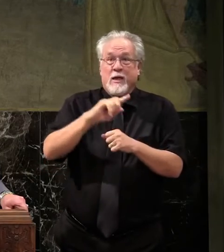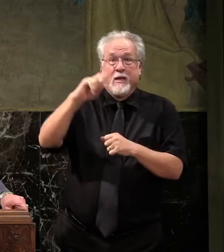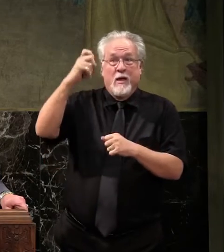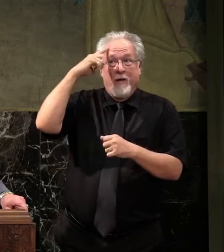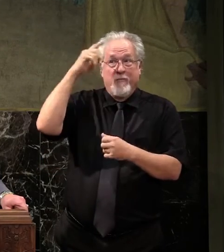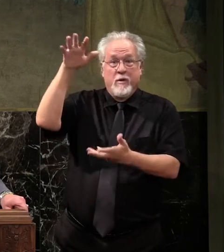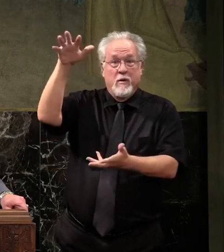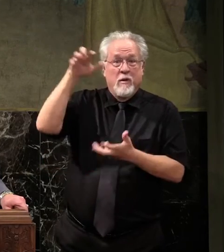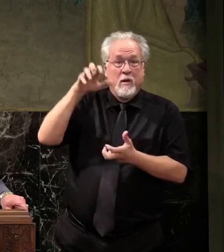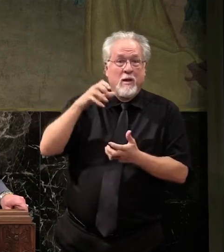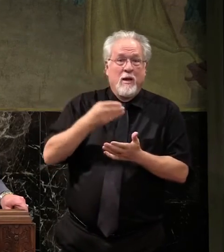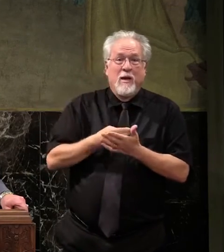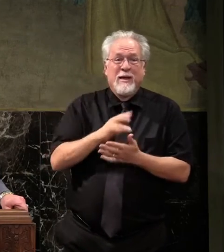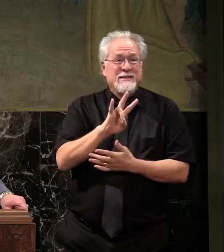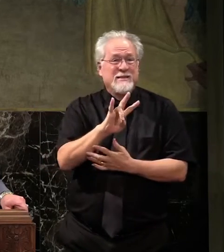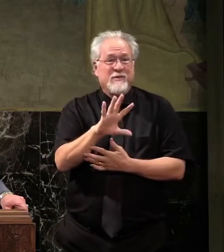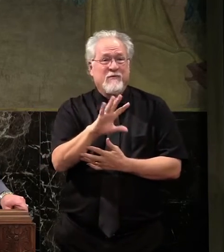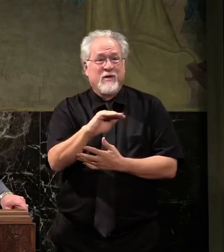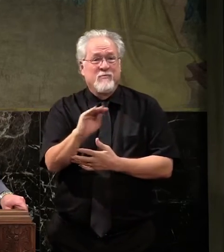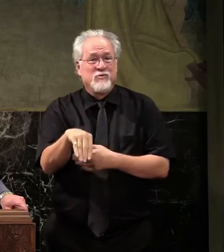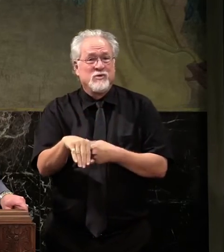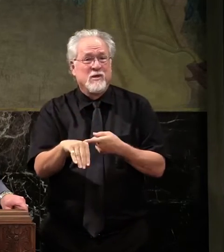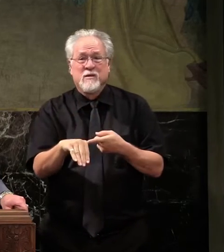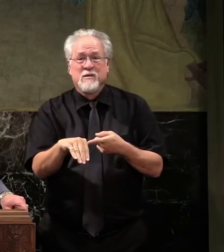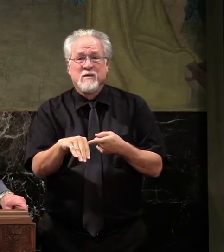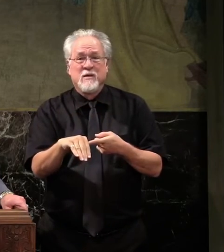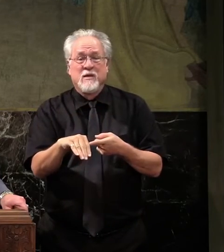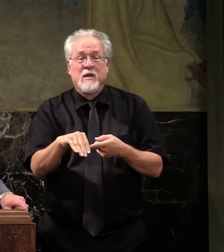it is only seventy-five percent and they repay us.